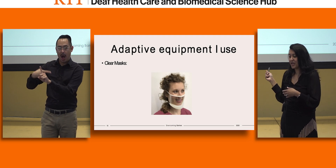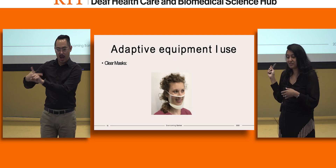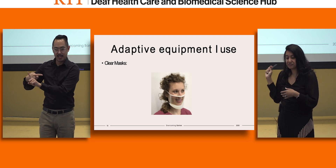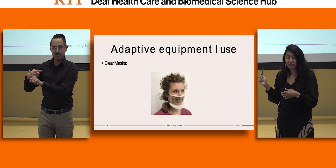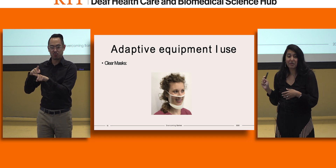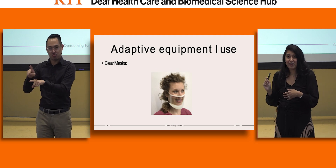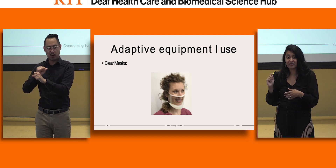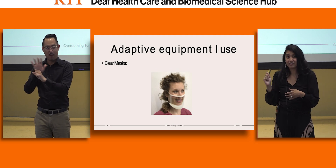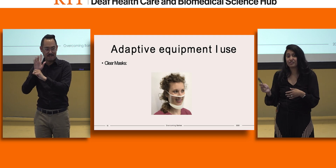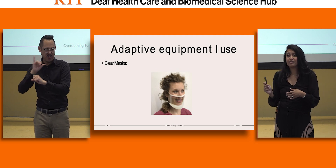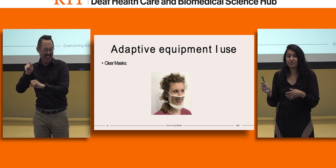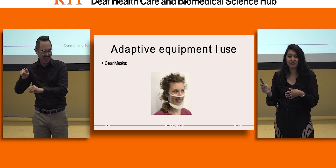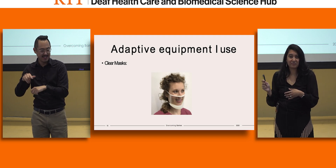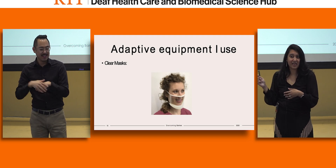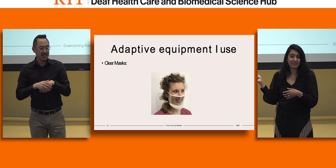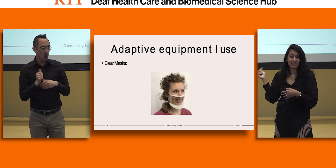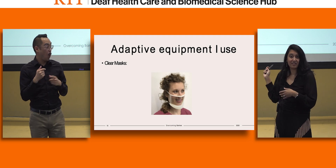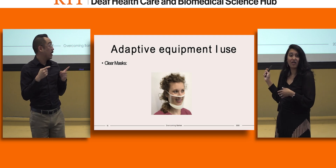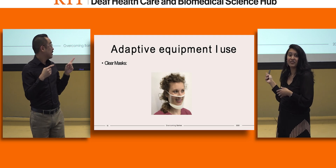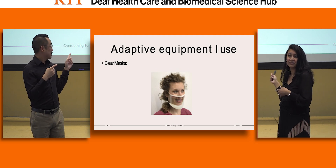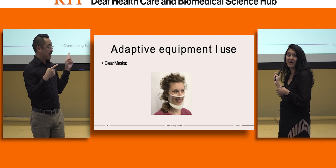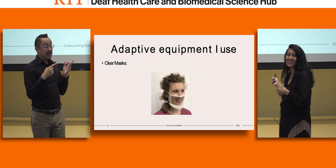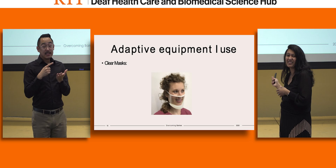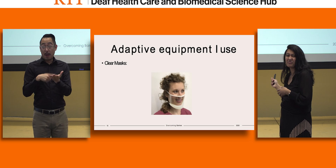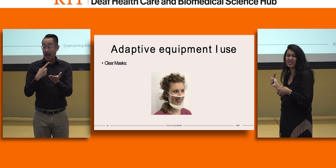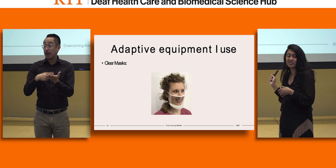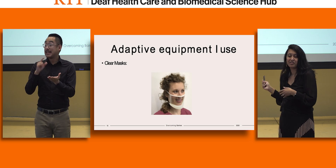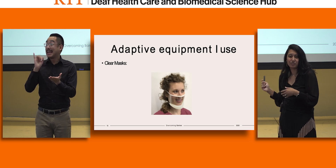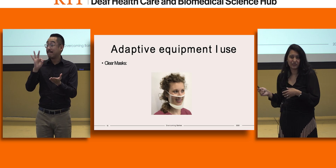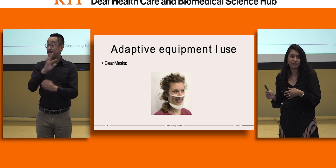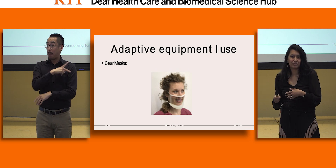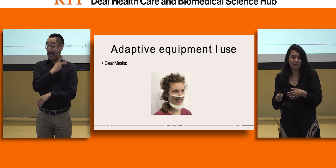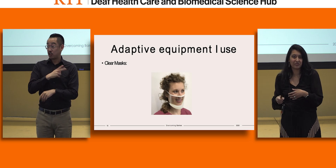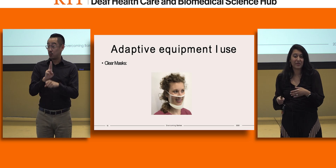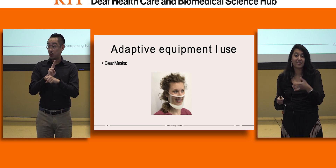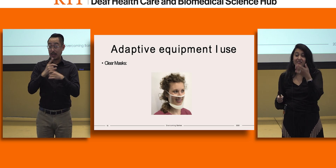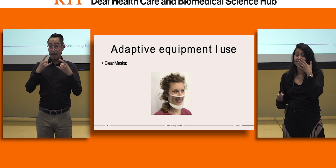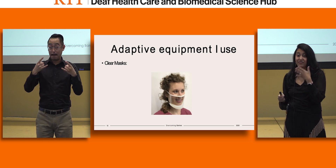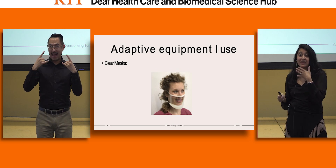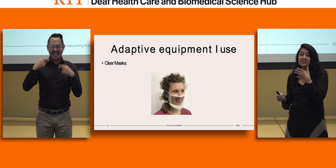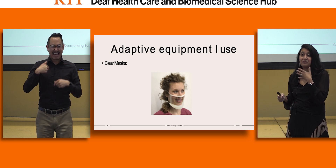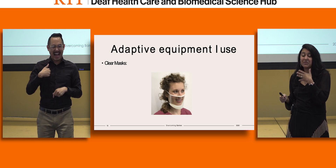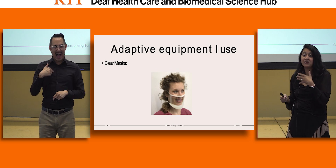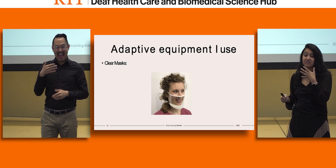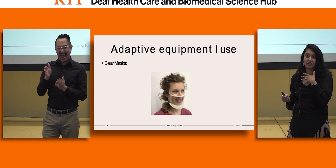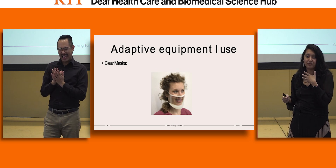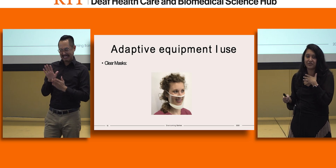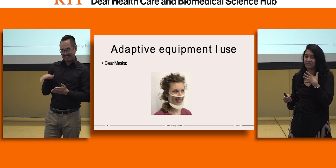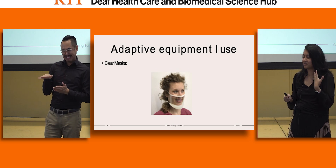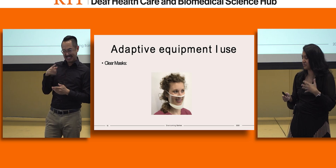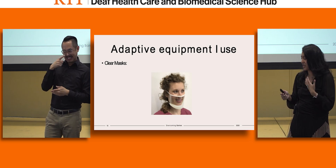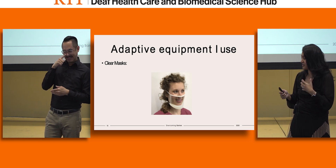And for my patients who choose to mask, I often will ask them to change over to a clear mask. And if they need me to change over to a clear mask,